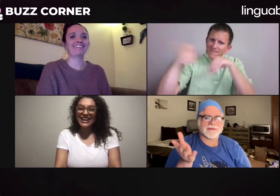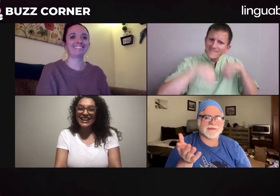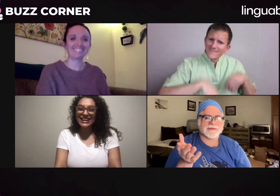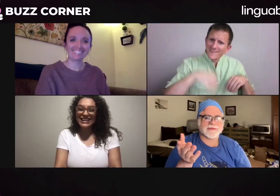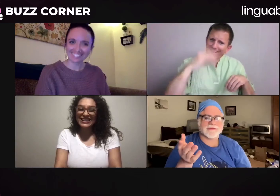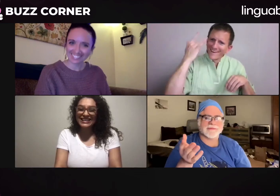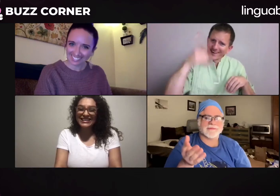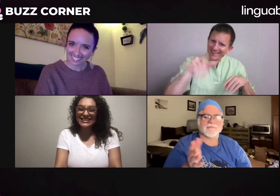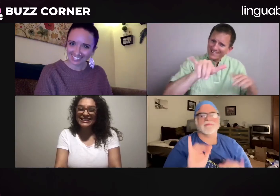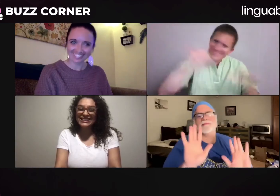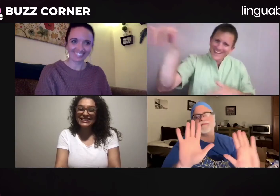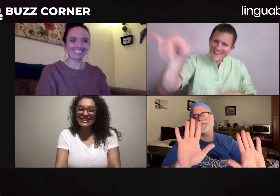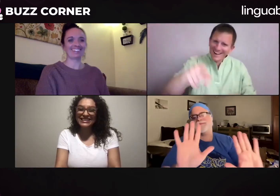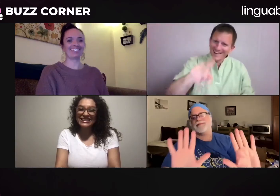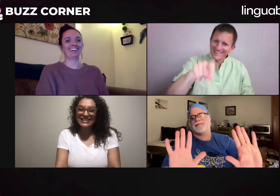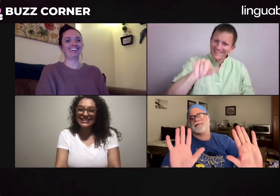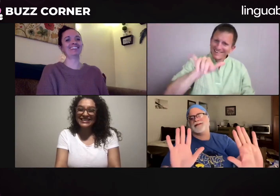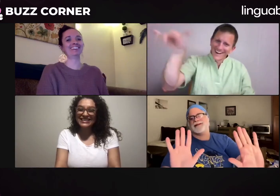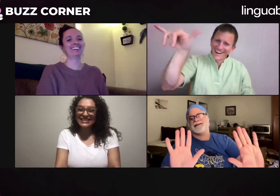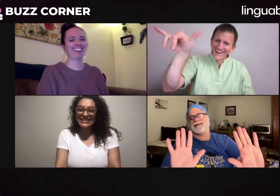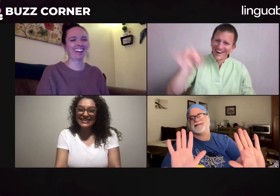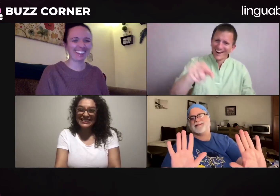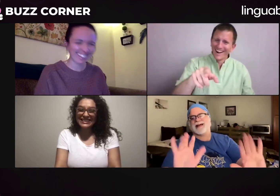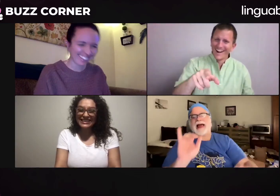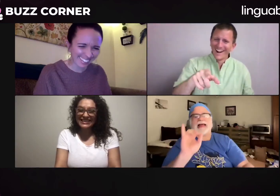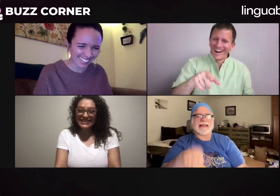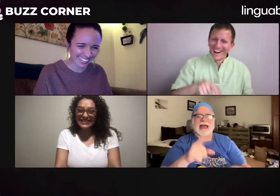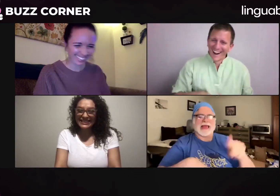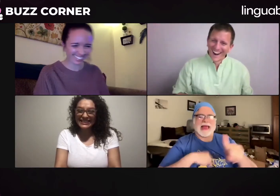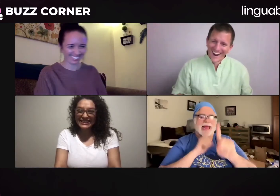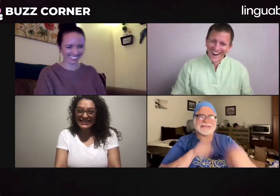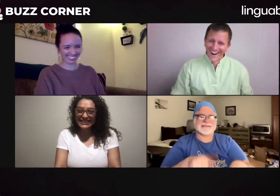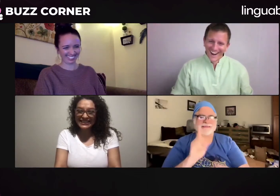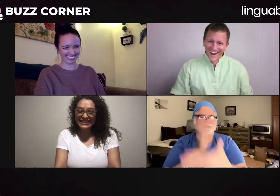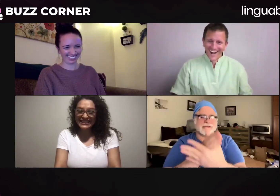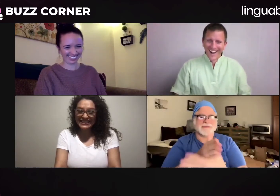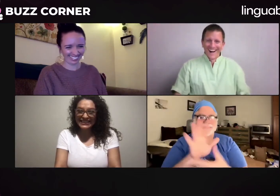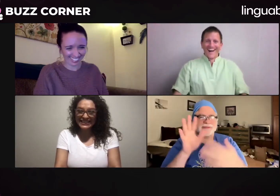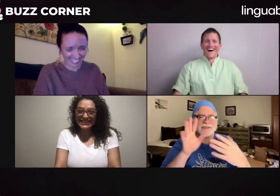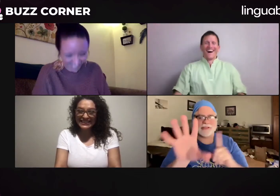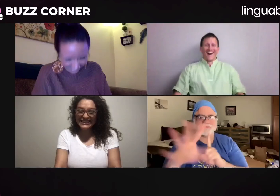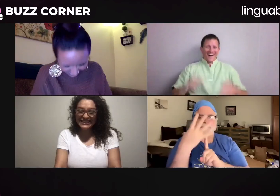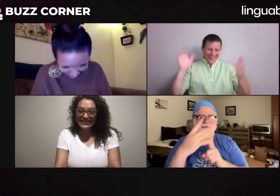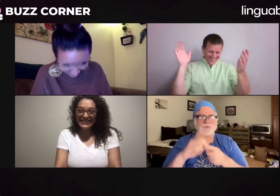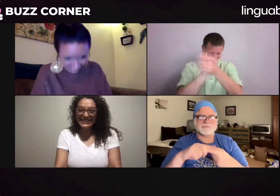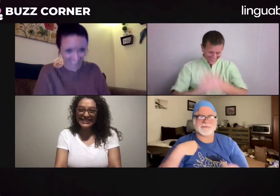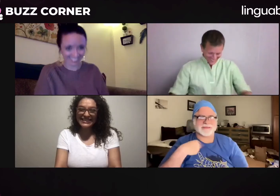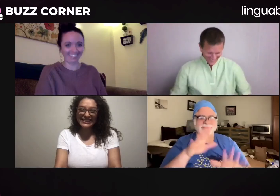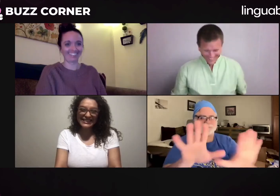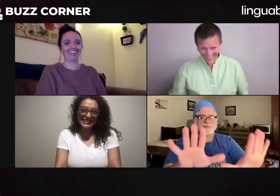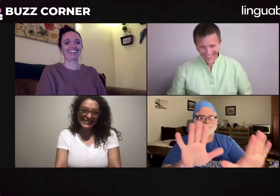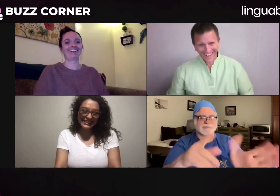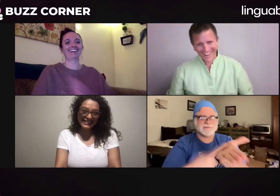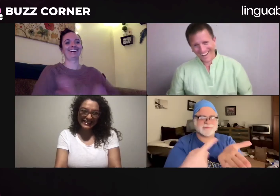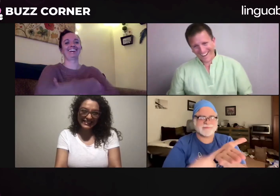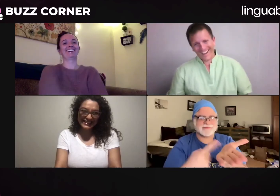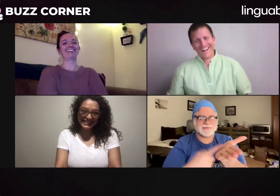You should have stayed in Norway. Well, I can't answer that. I'm not going to take the spotlight away from this discussion.